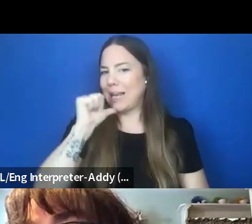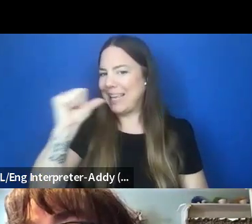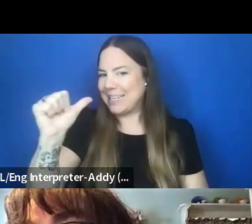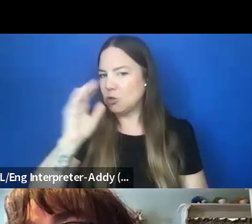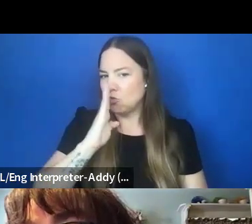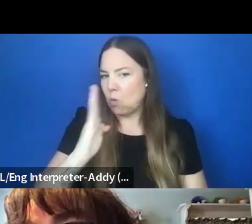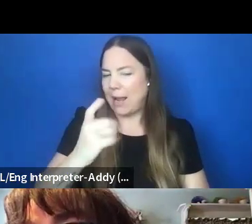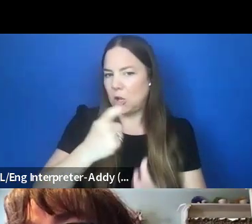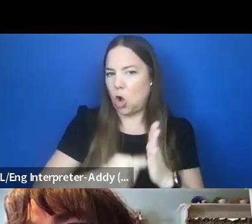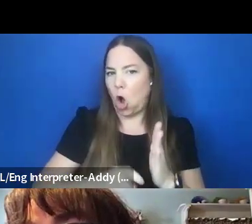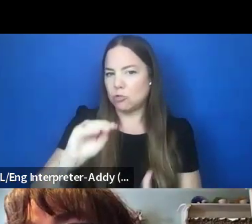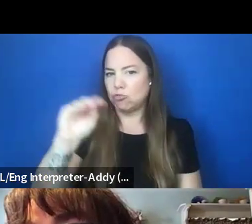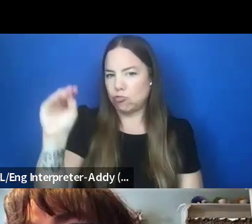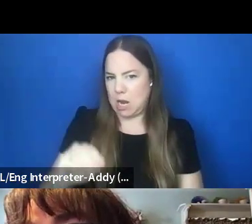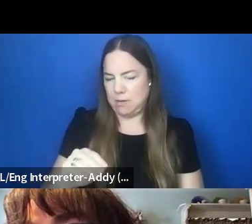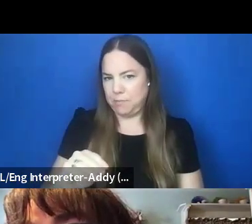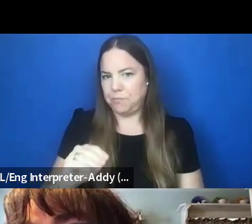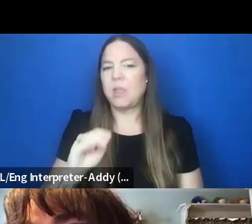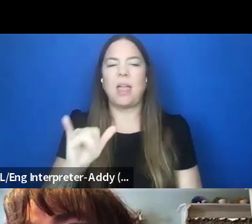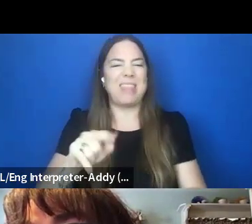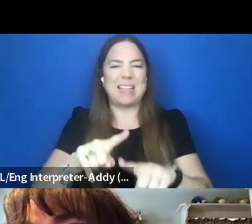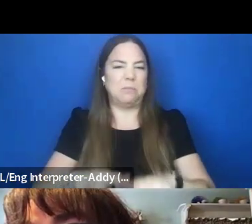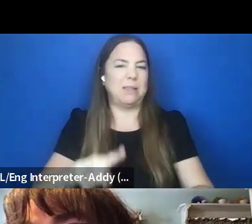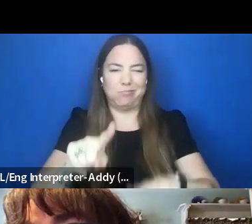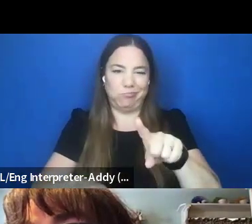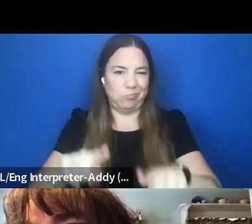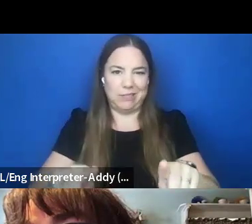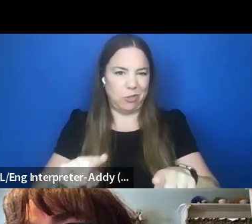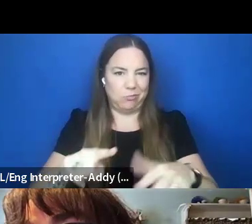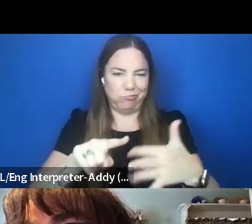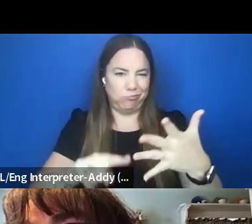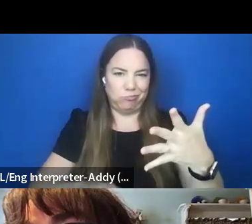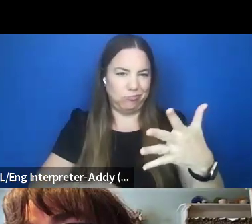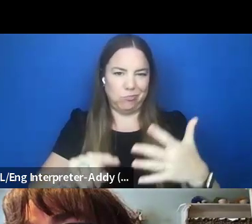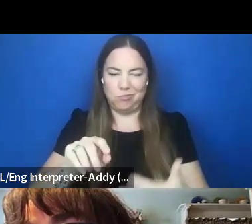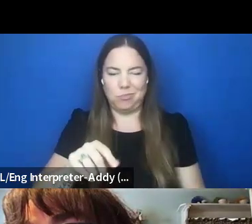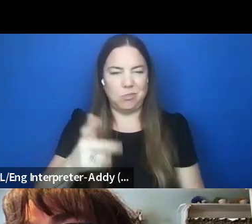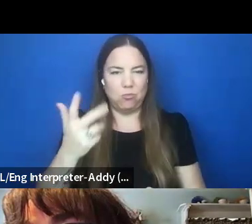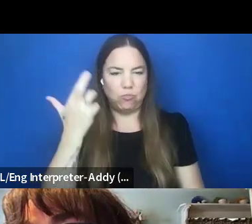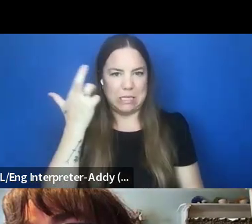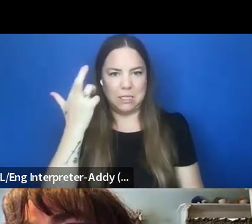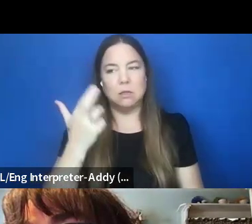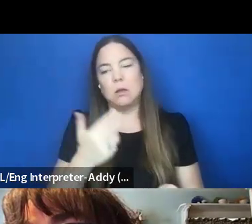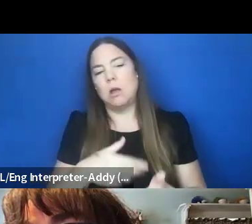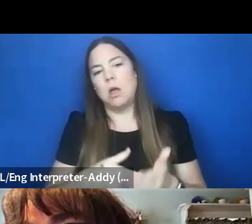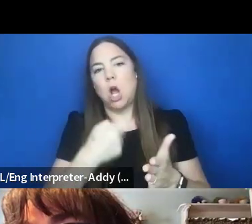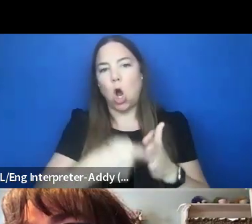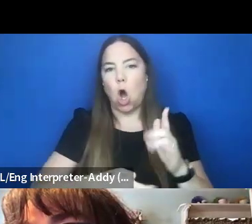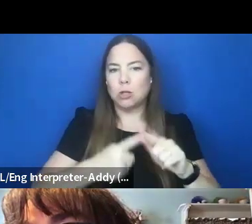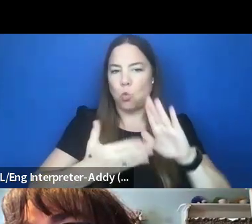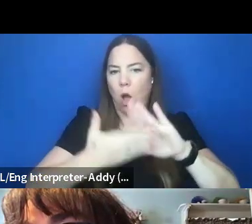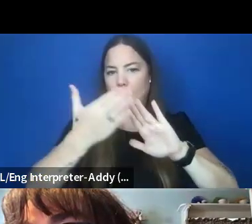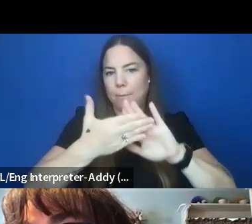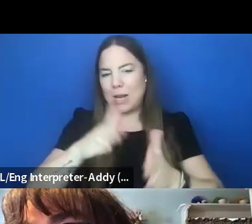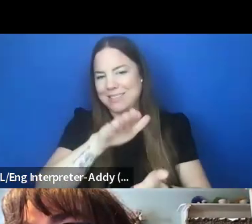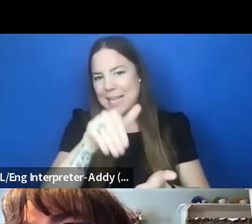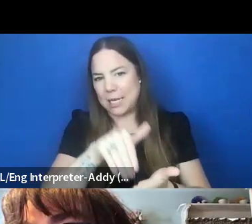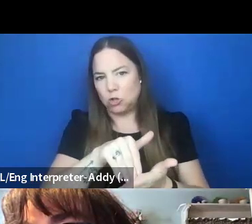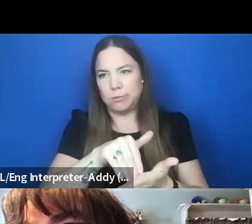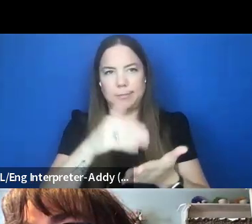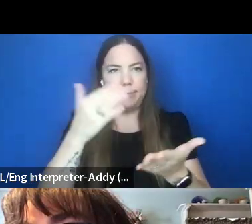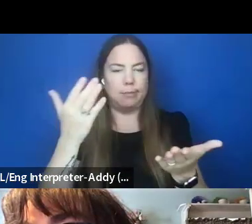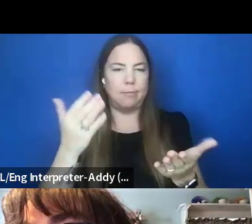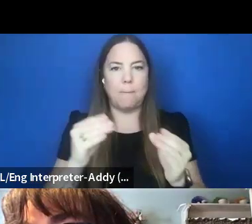Brooke Wilson: That that can be based on a lot of different variables. You know the cost of operating a center in, you know, a more urban